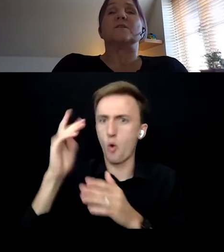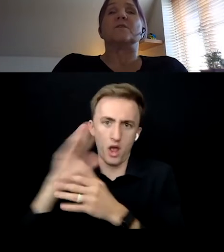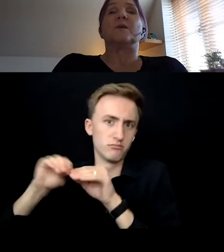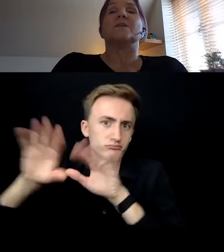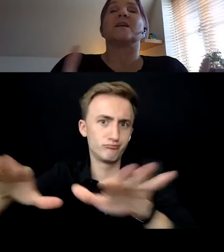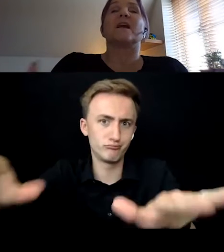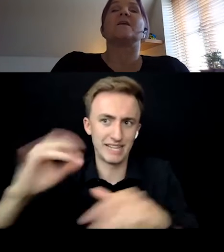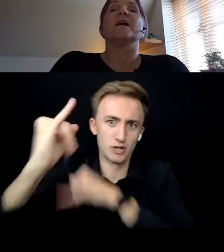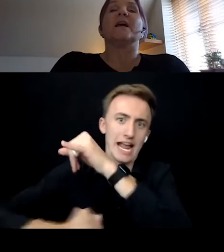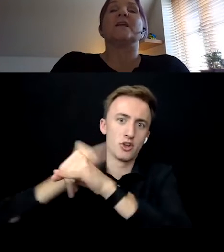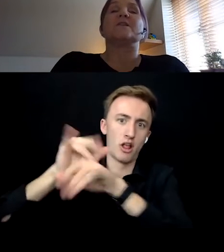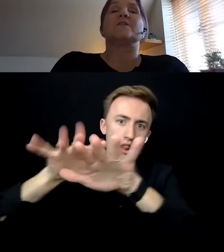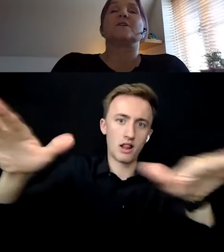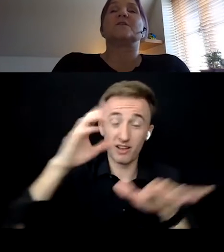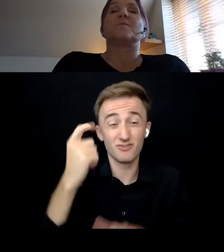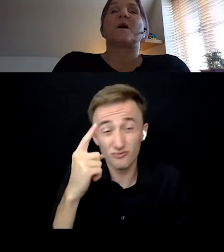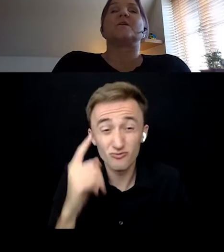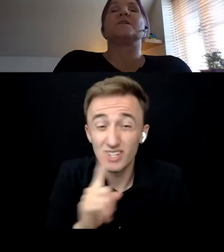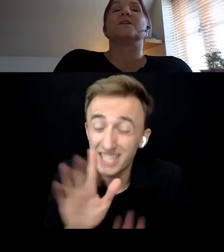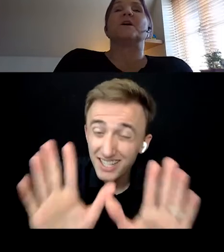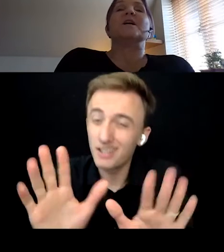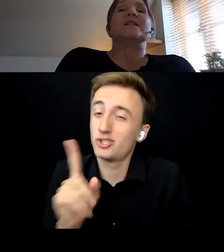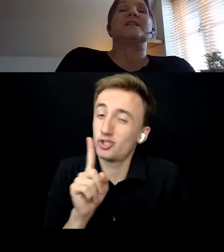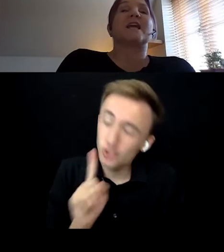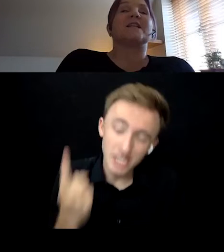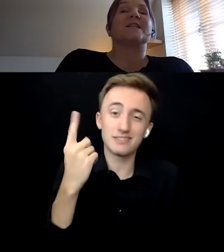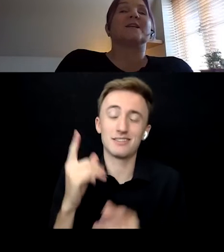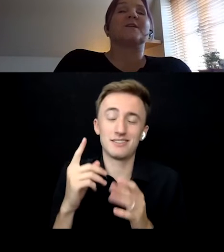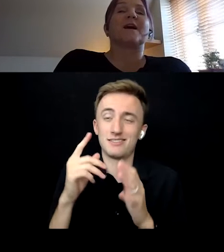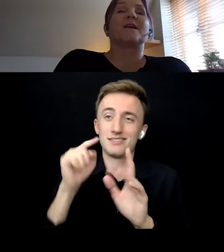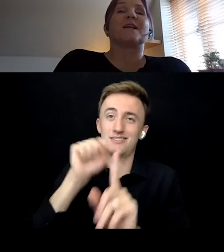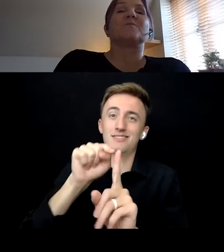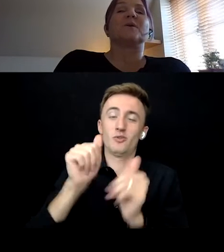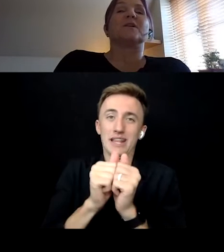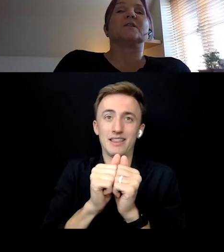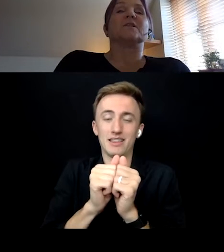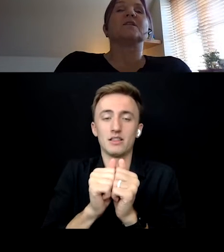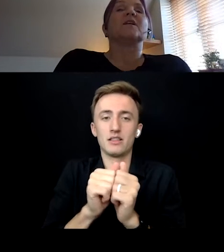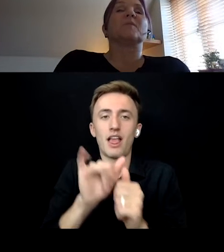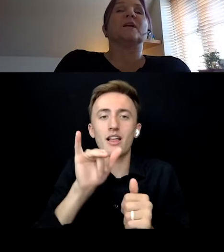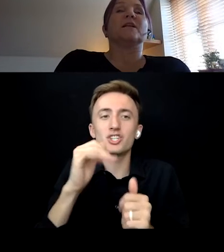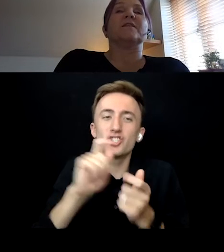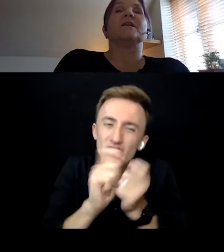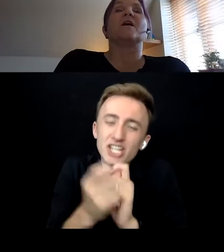soon. Because it's just about changing that experience just a little bit and lifting it